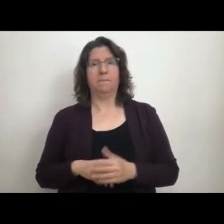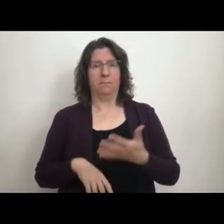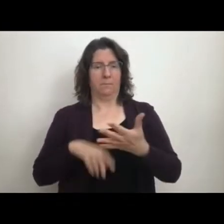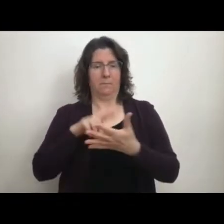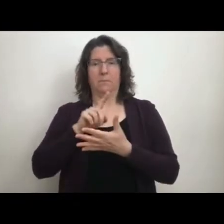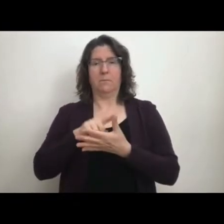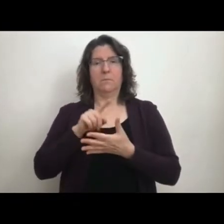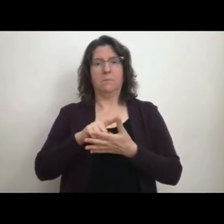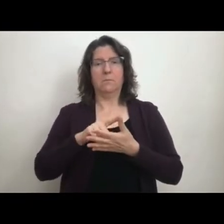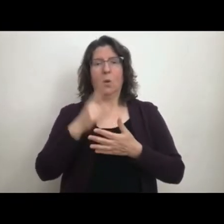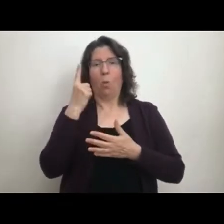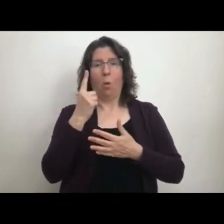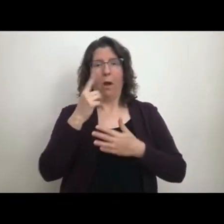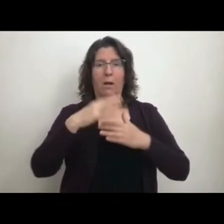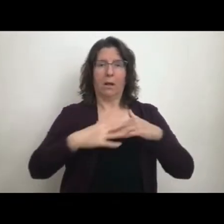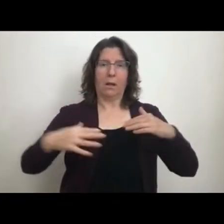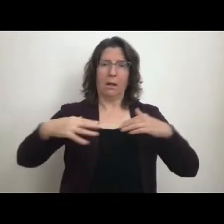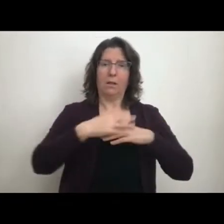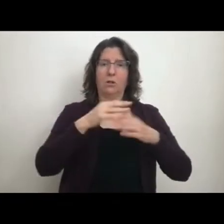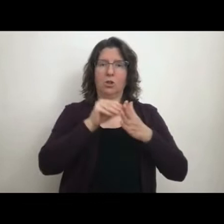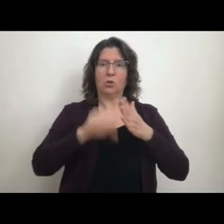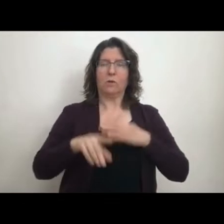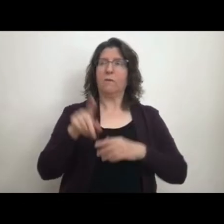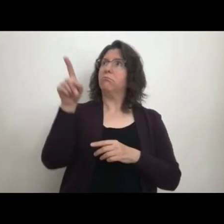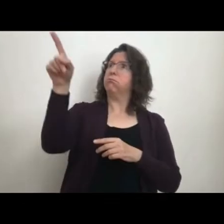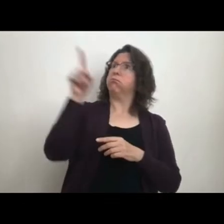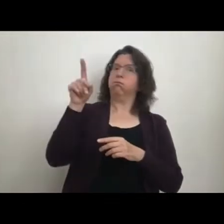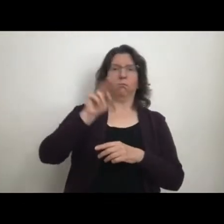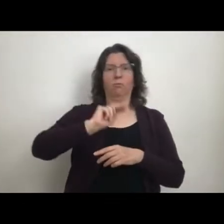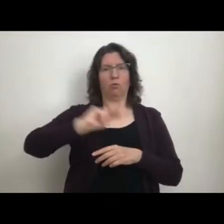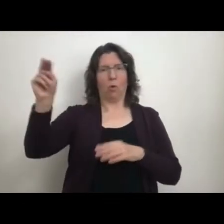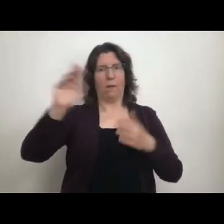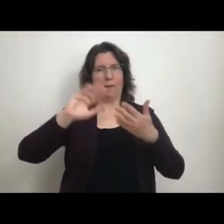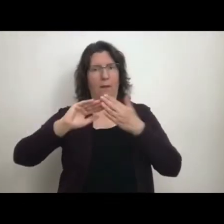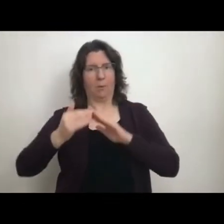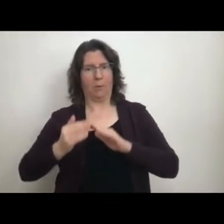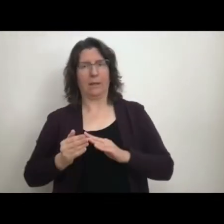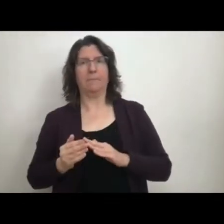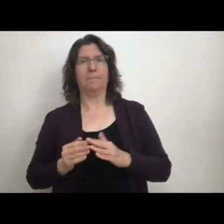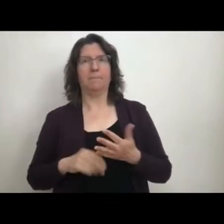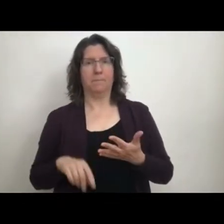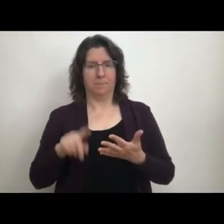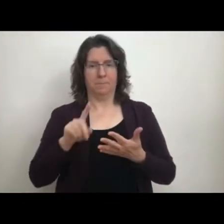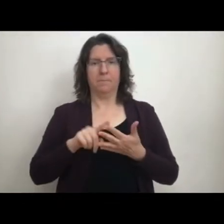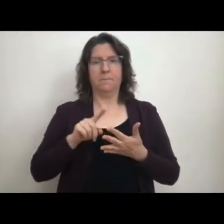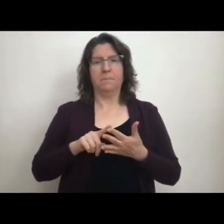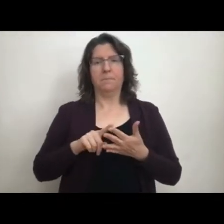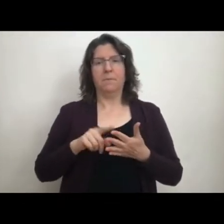There were six of them - one was Indigenous, whose home was a First Nation far north of us.